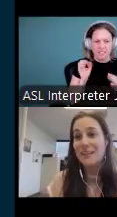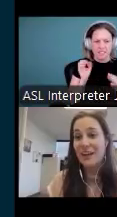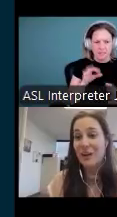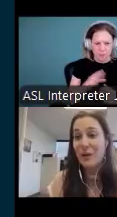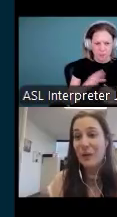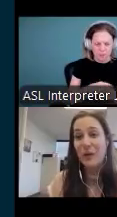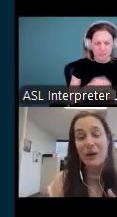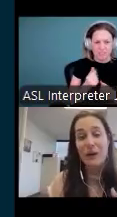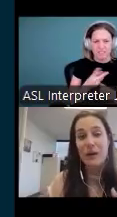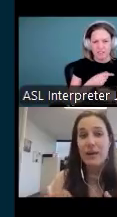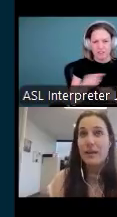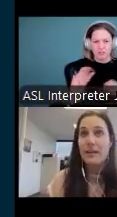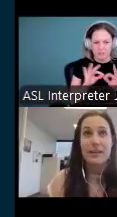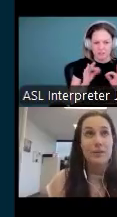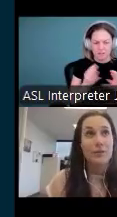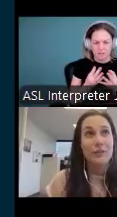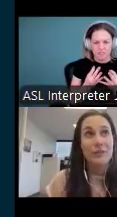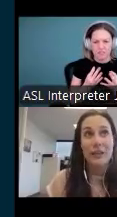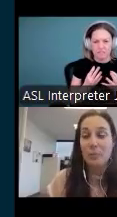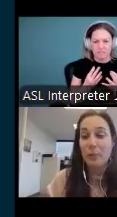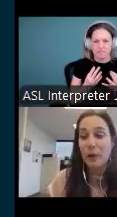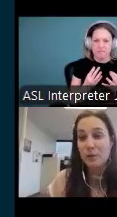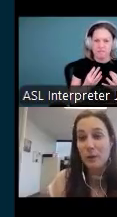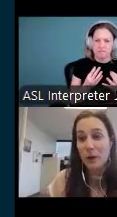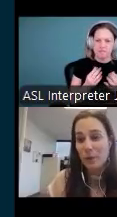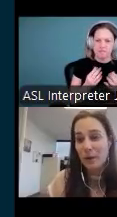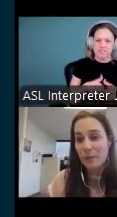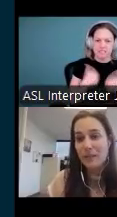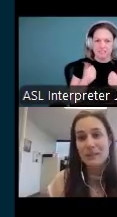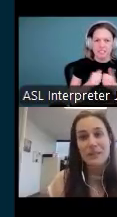that I know are you know living in a part small apartments,